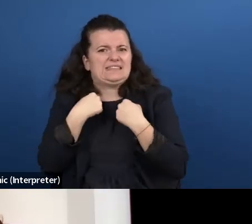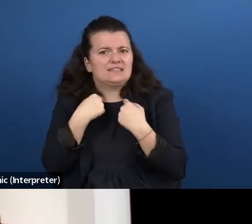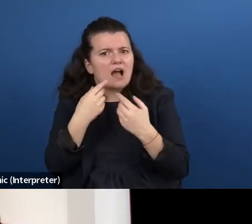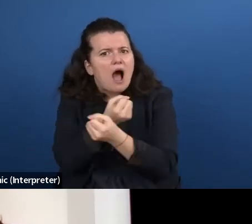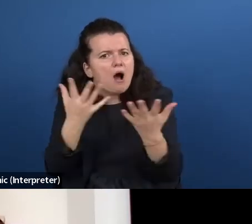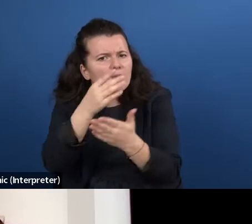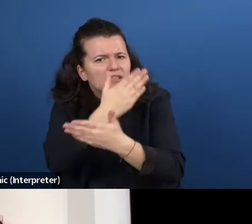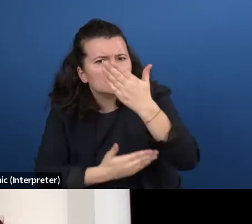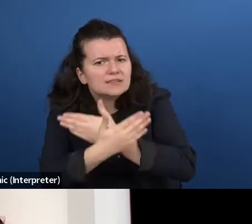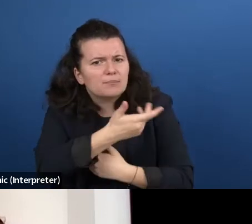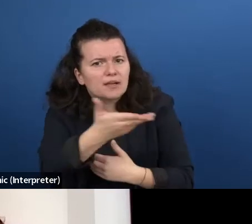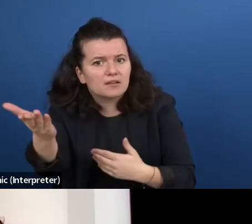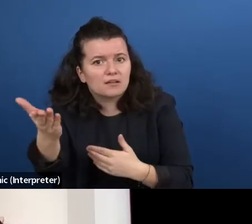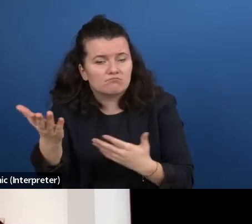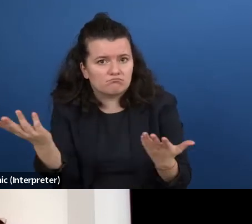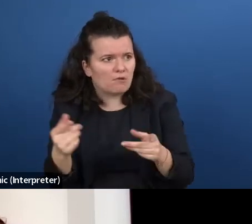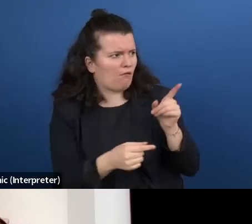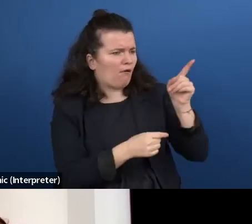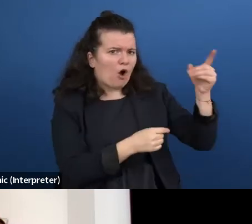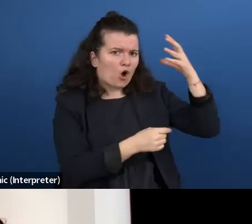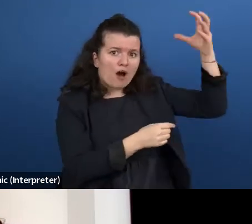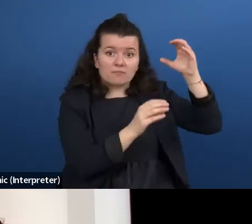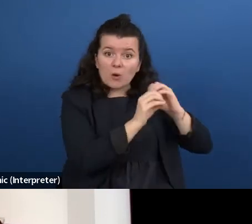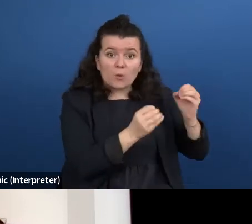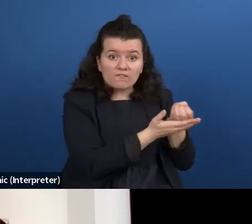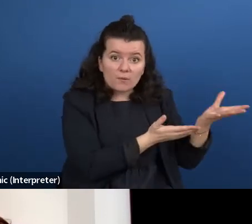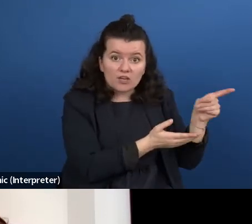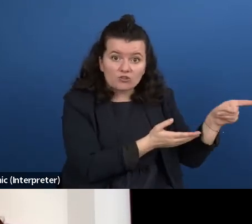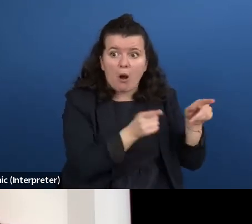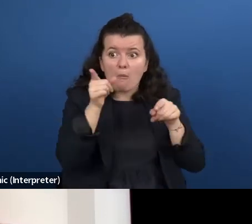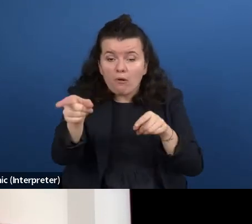but also these organizations that are working on the ground